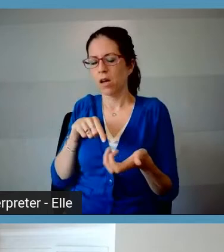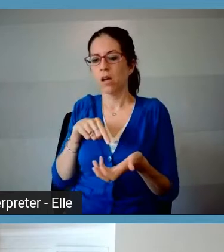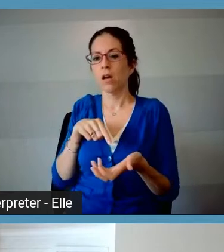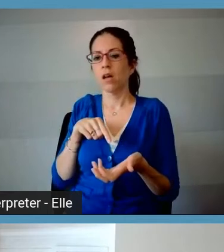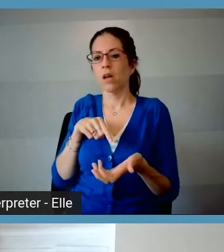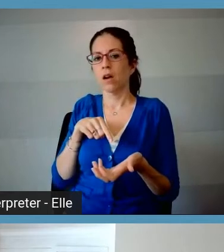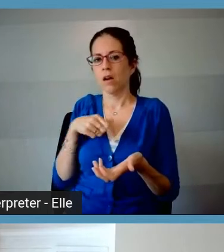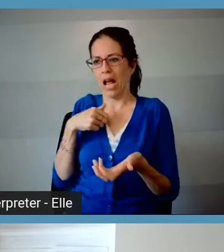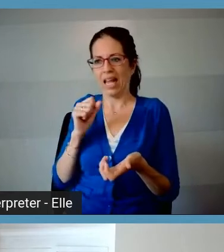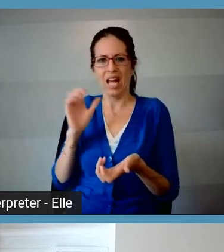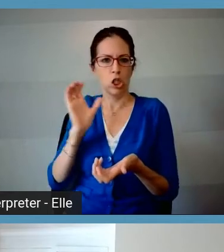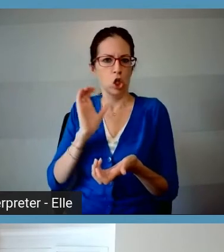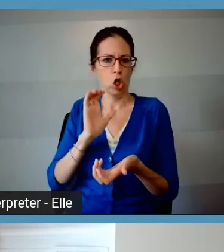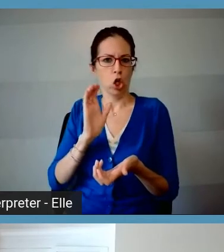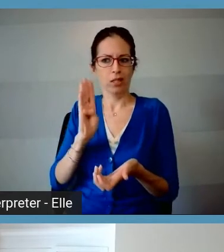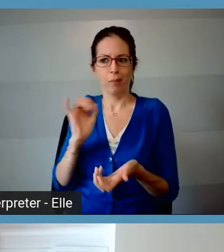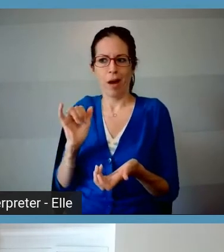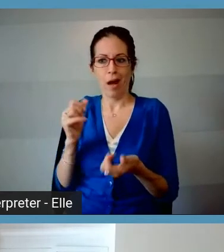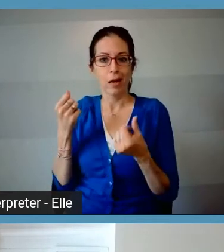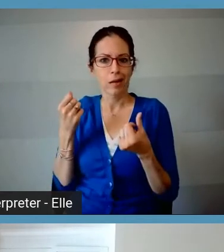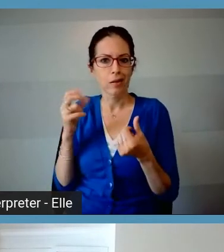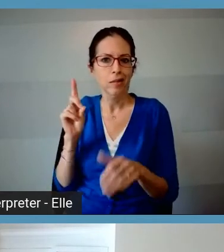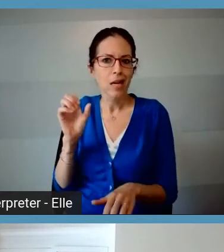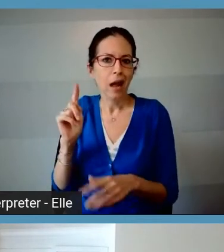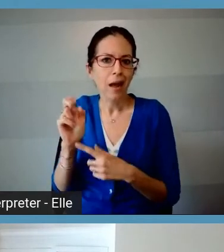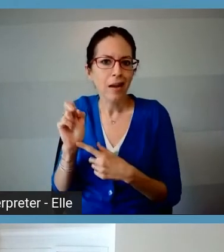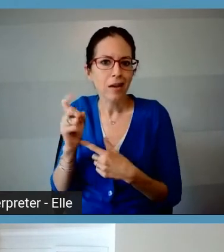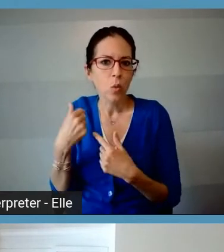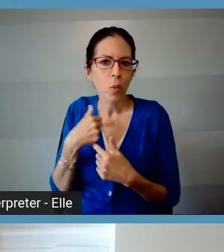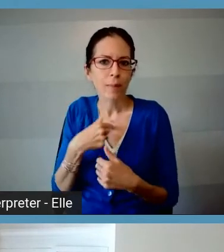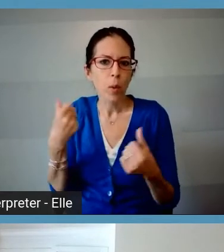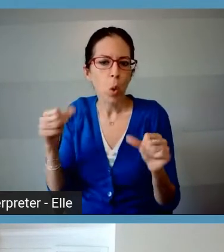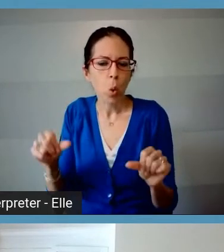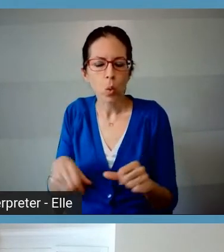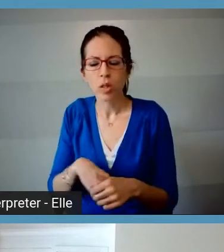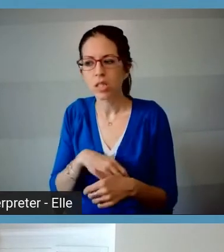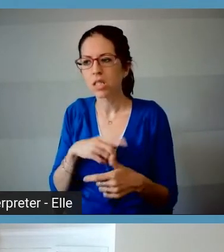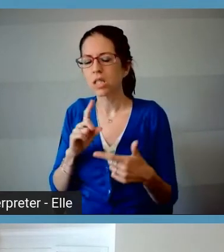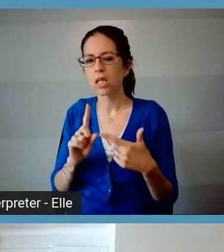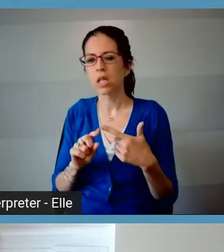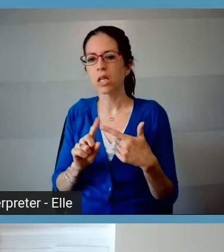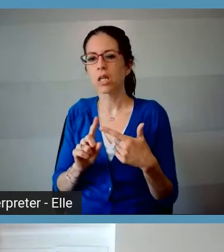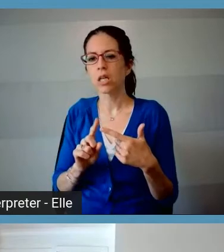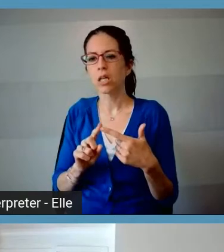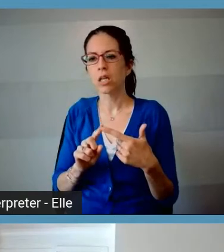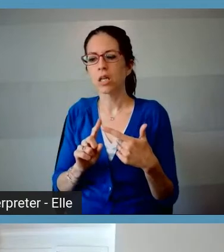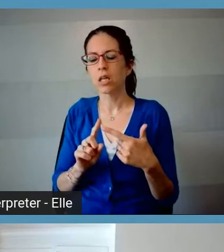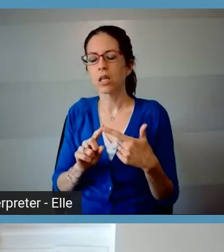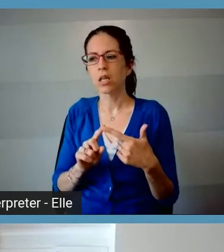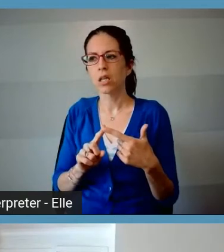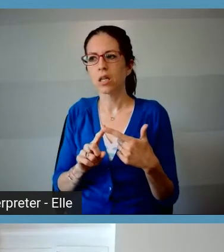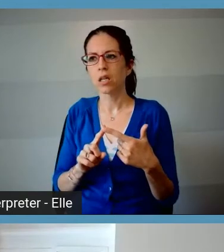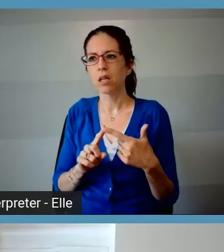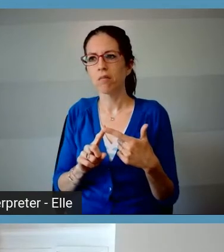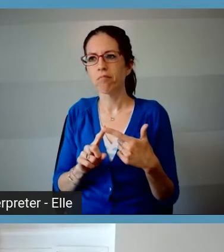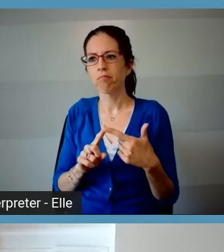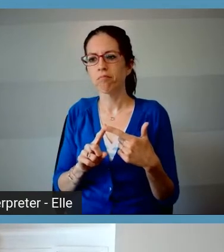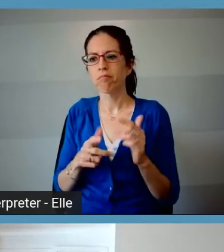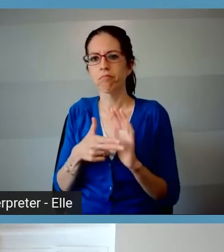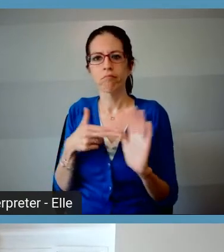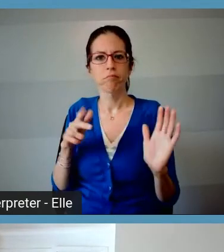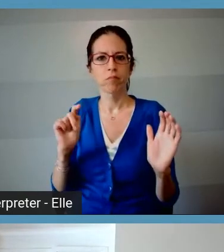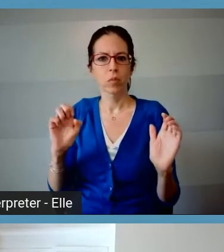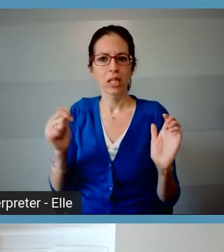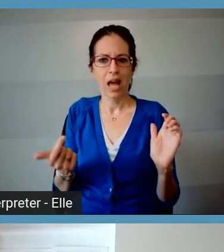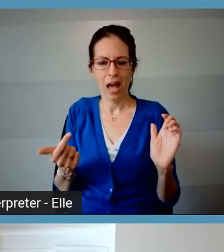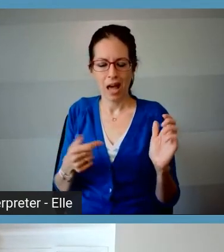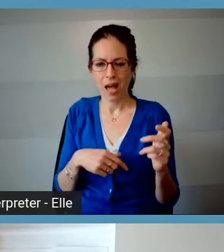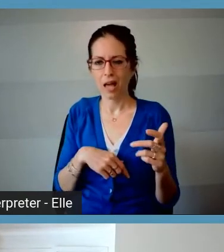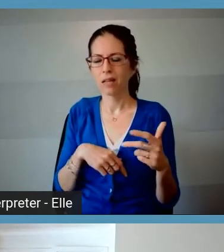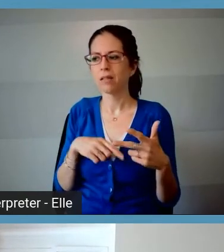by what date they were put up, what, what sort of their tags or keywords so that allows